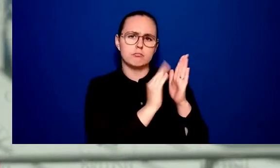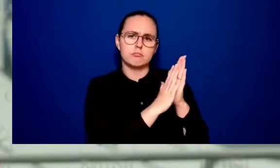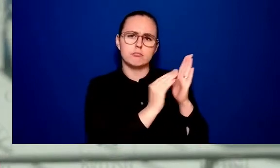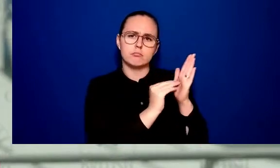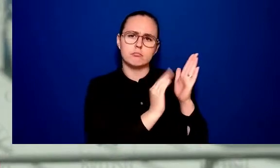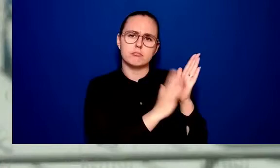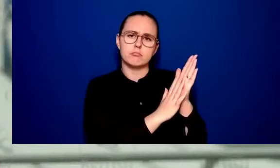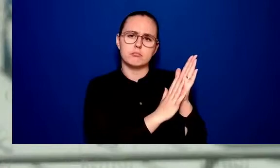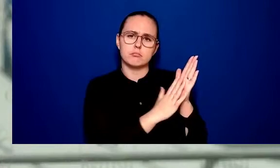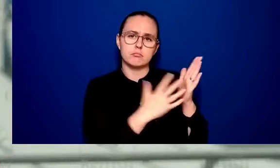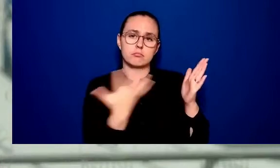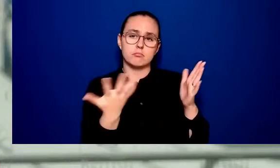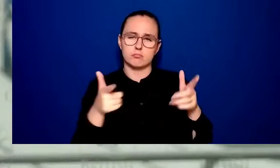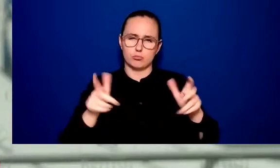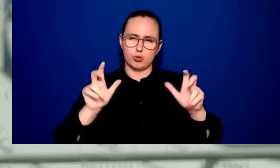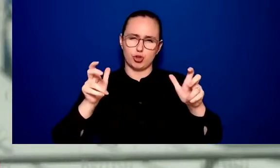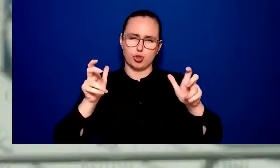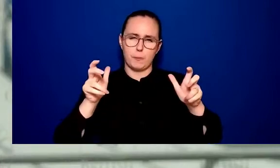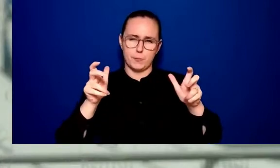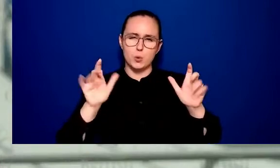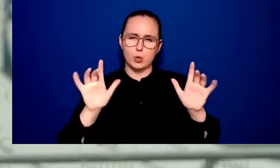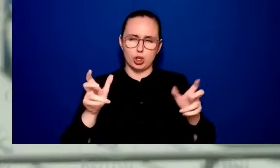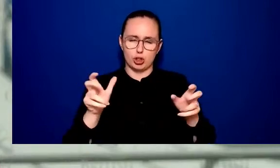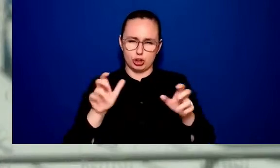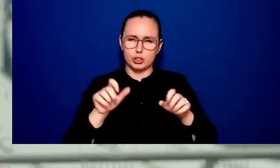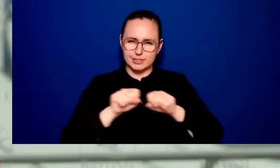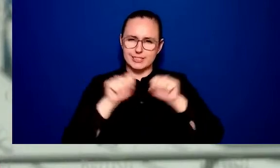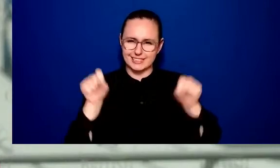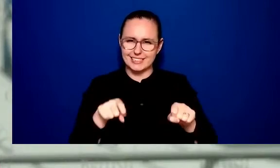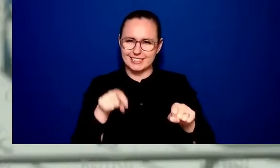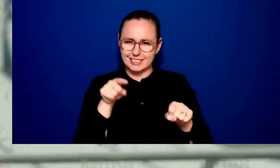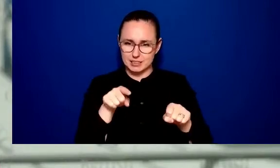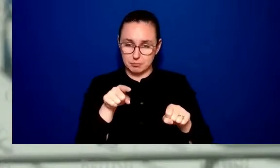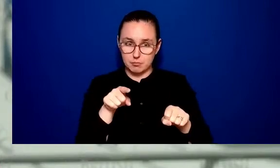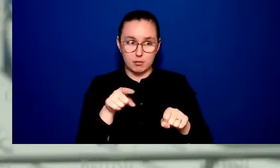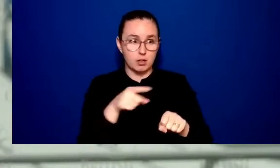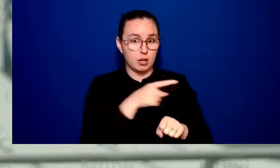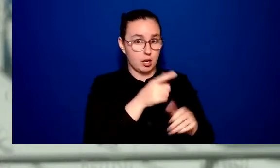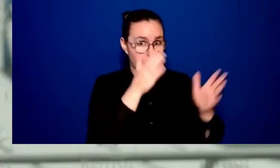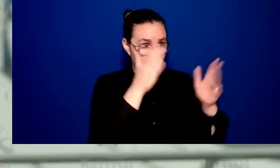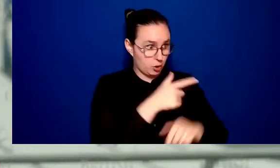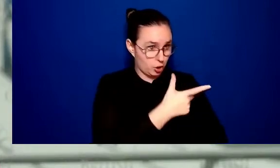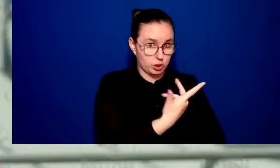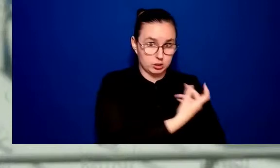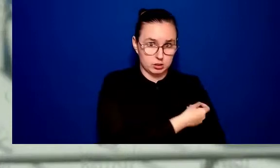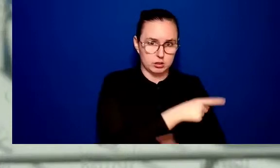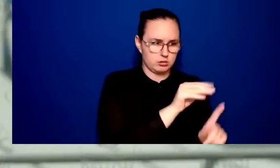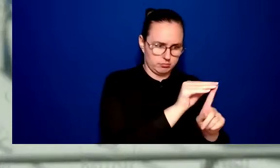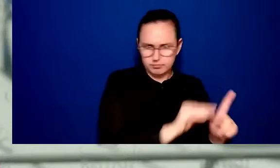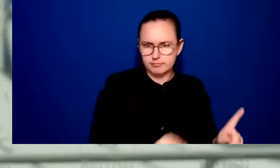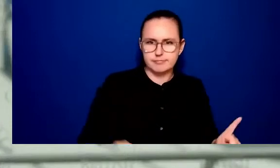dose that each individual has had. And I know there's been a